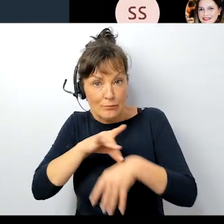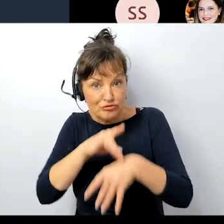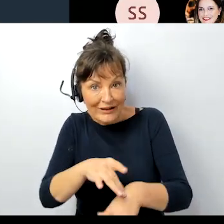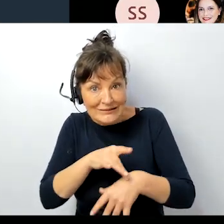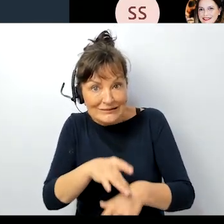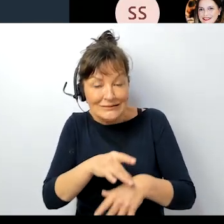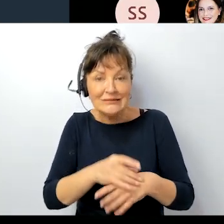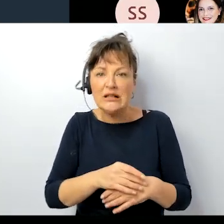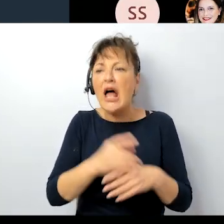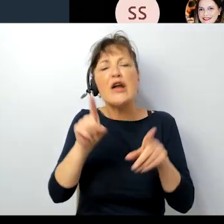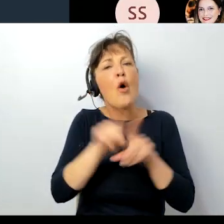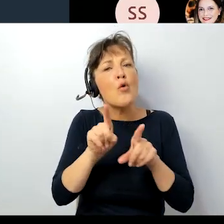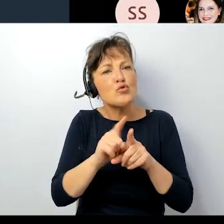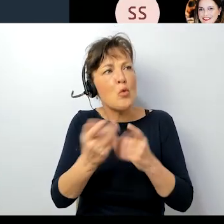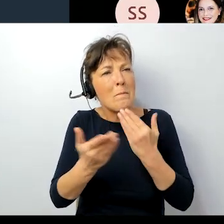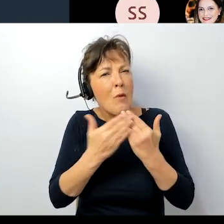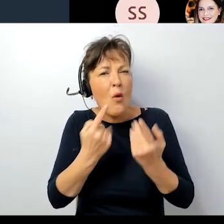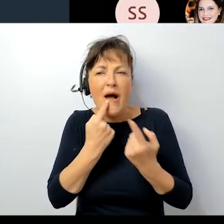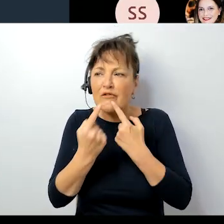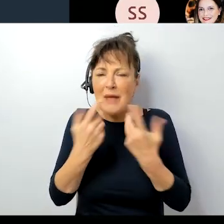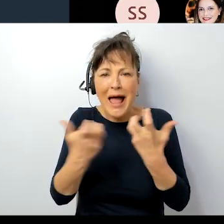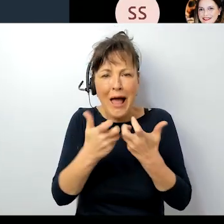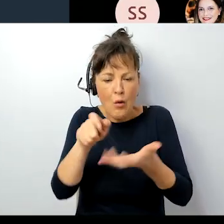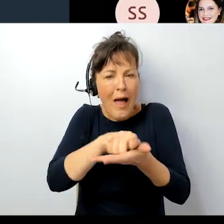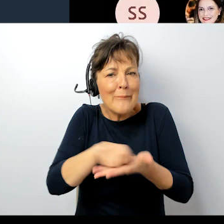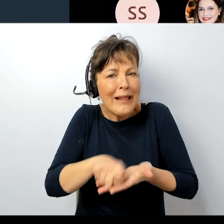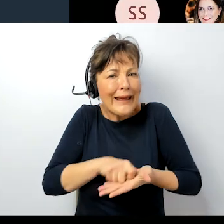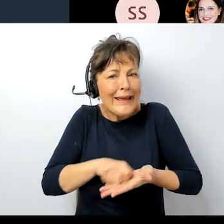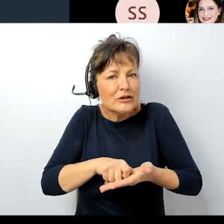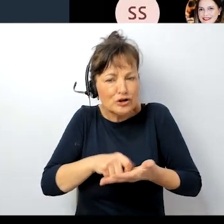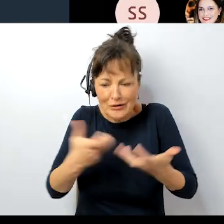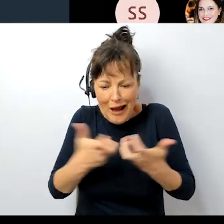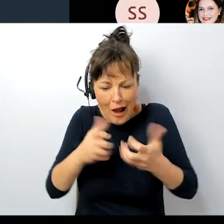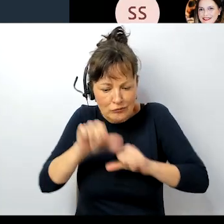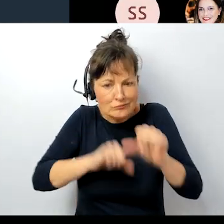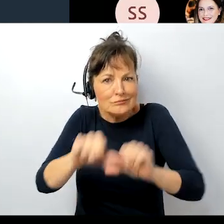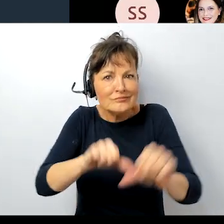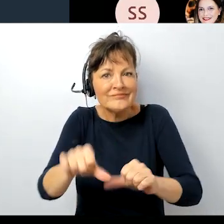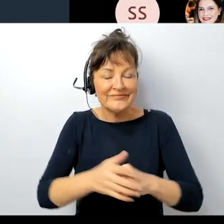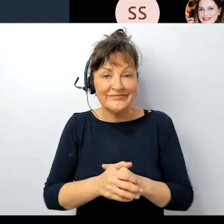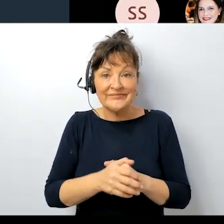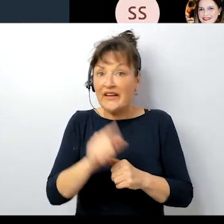an apprentice and lots and lots more information on the application journey.